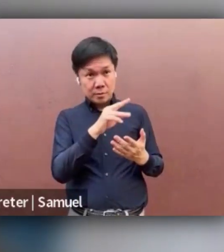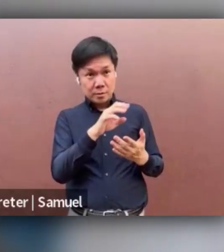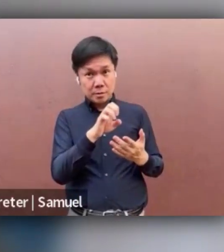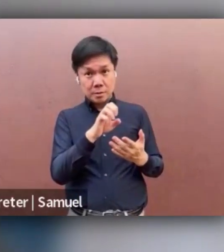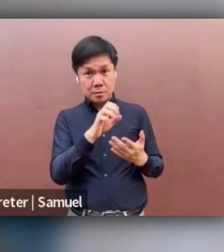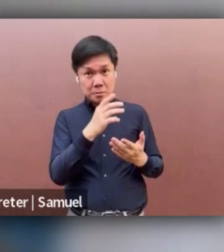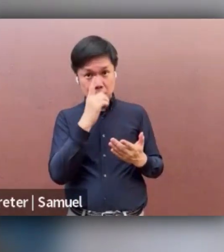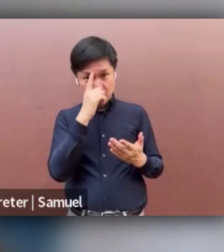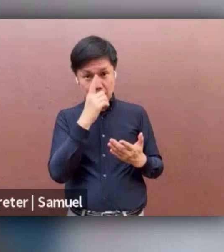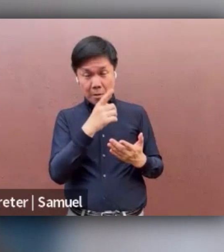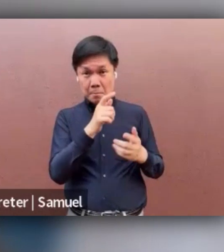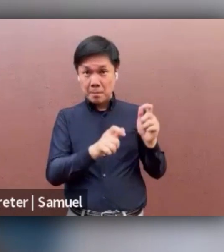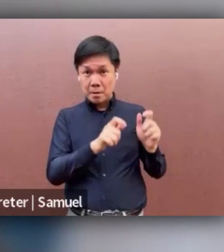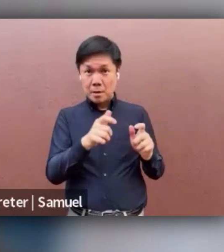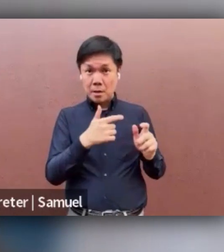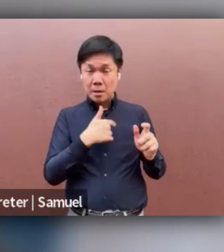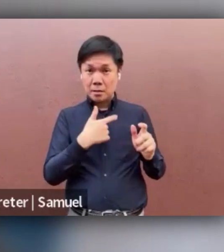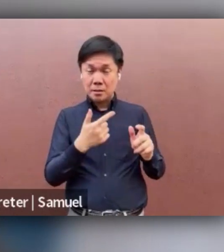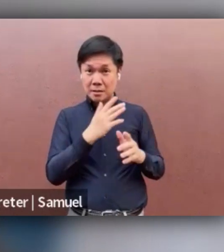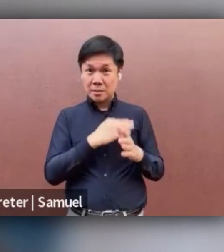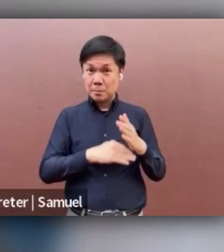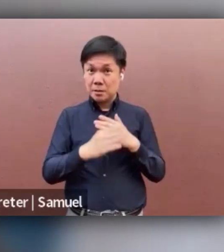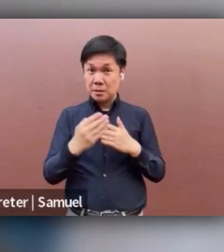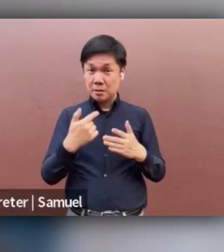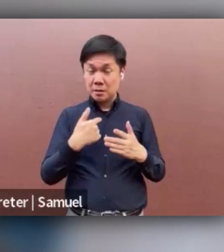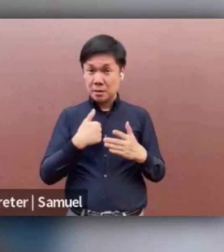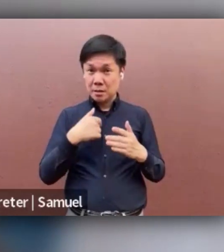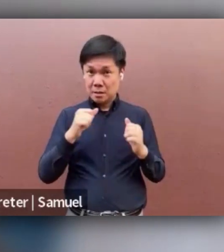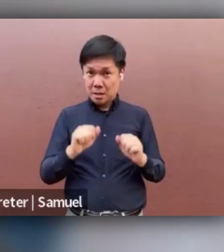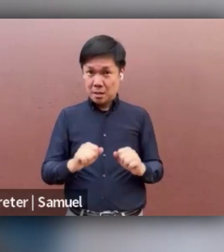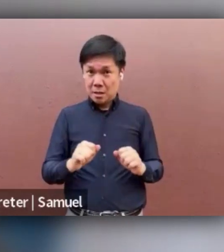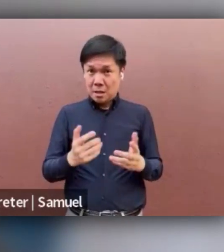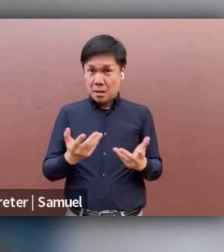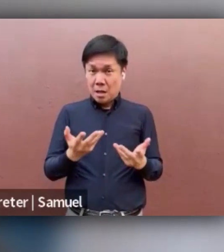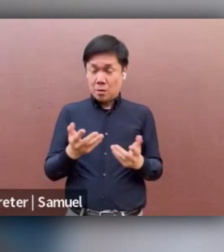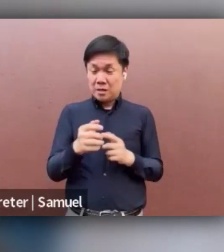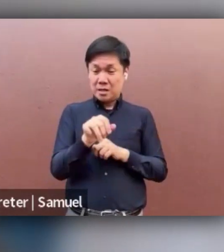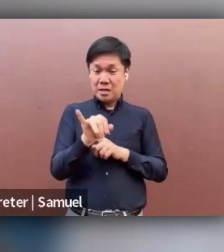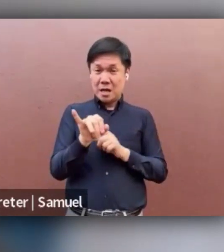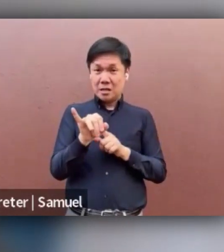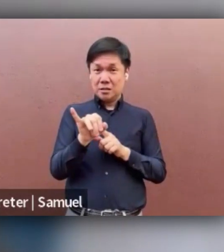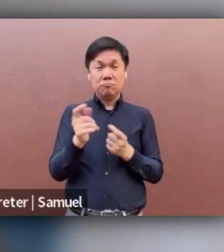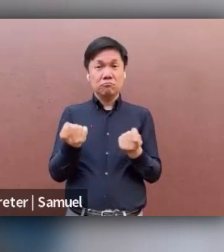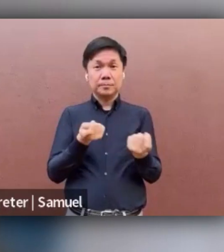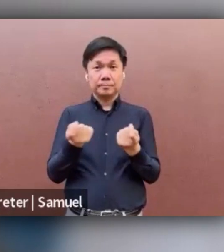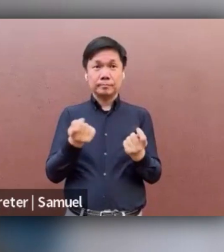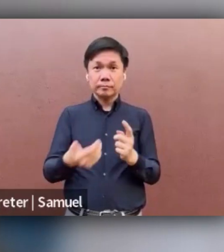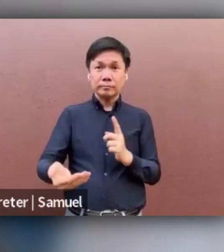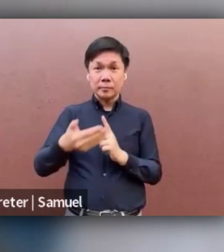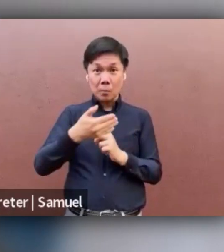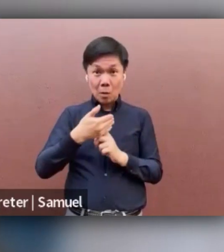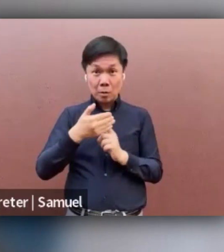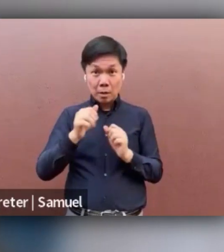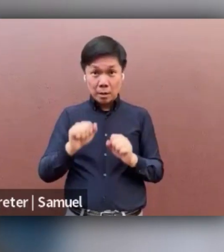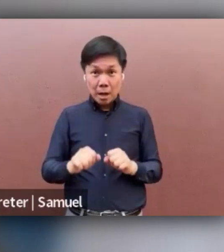Are you aware of any possibility today for people with specific disability to use the AI in a more